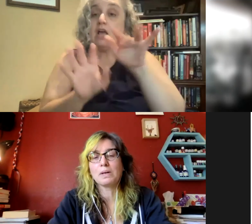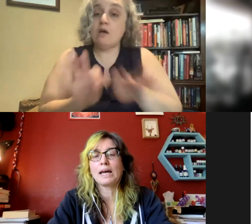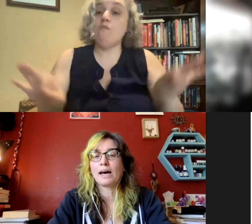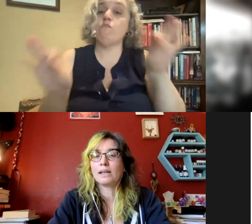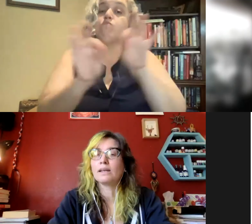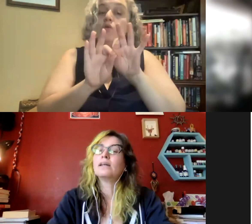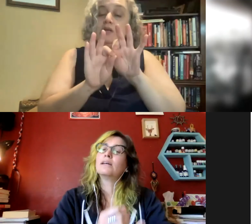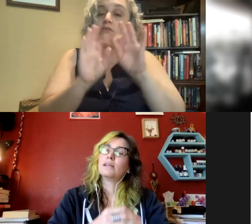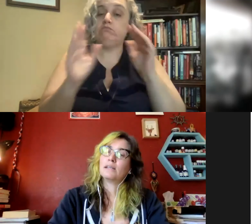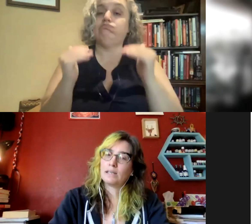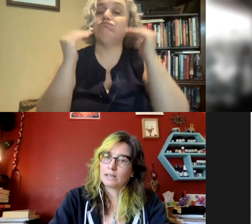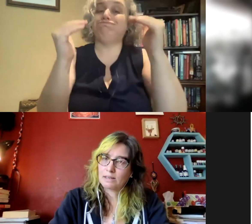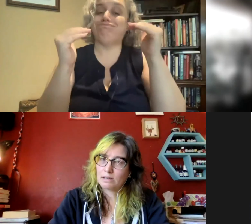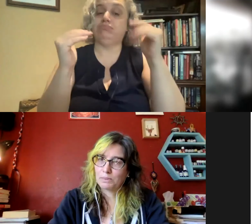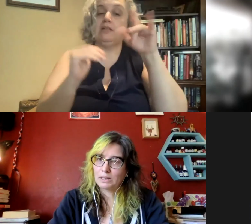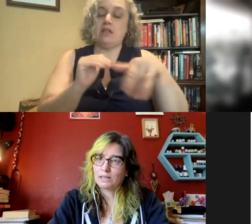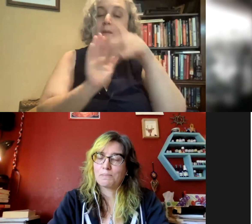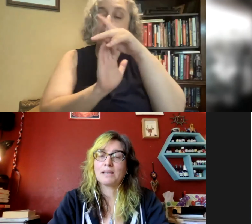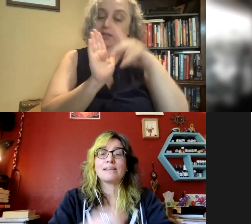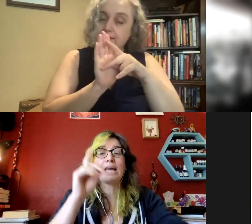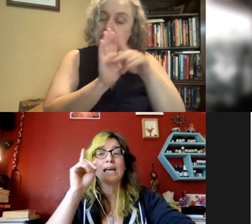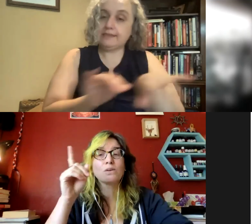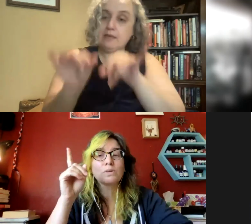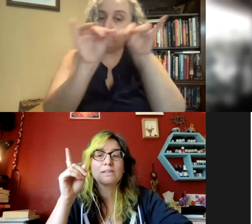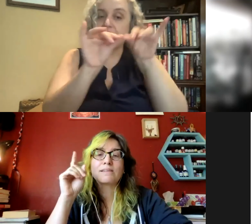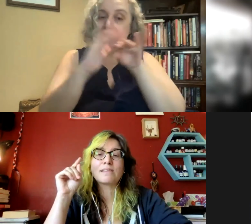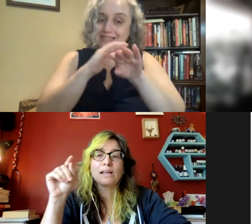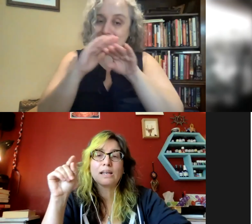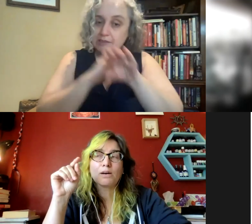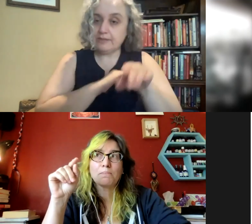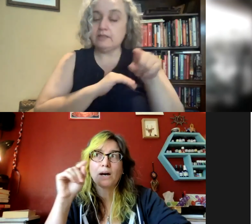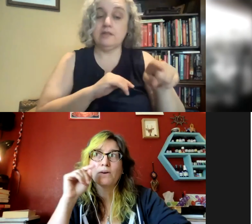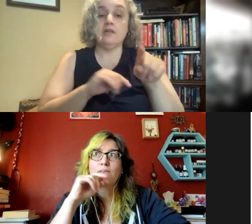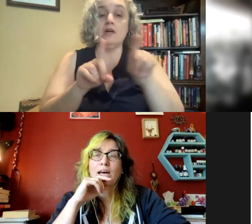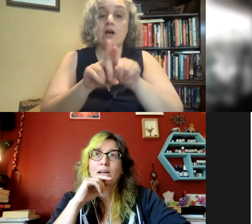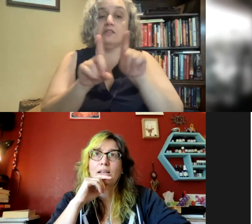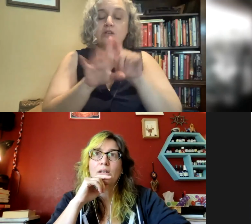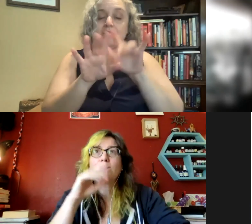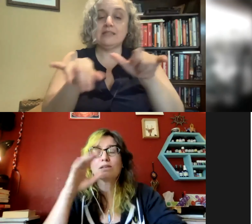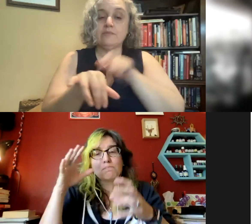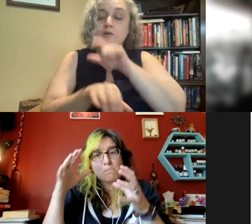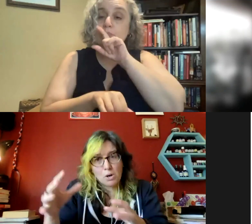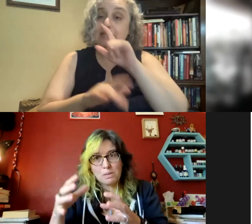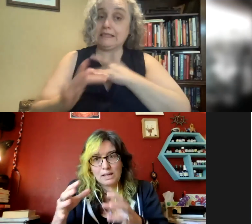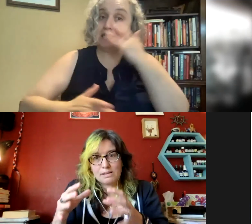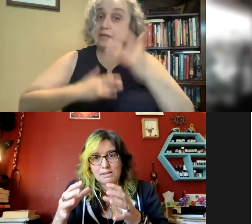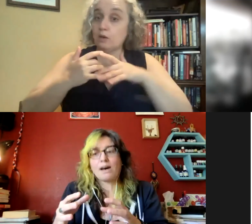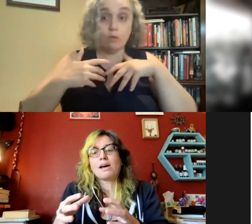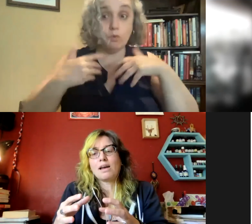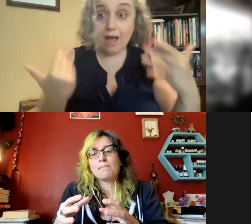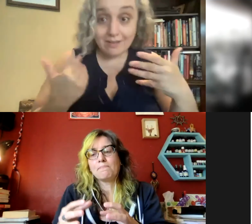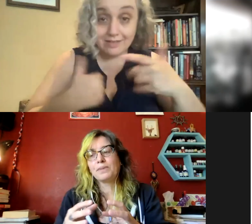we had in the accessibility space. What's exciting about that, this moment in time,